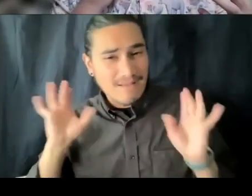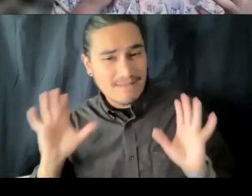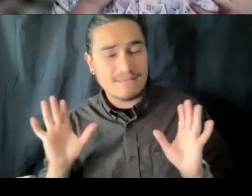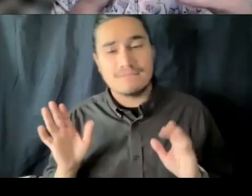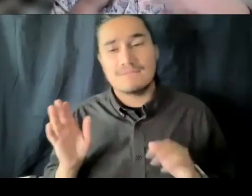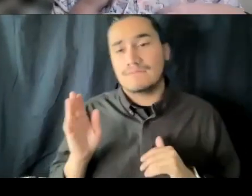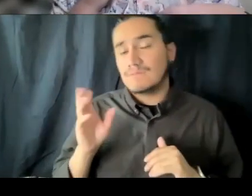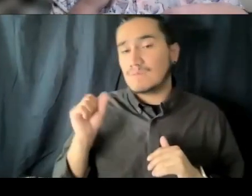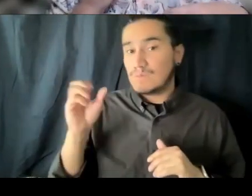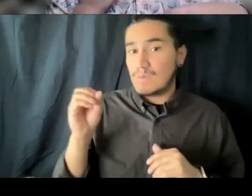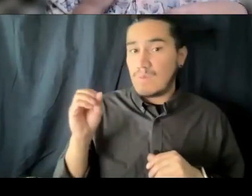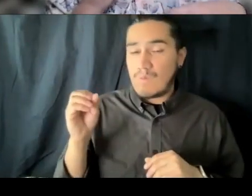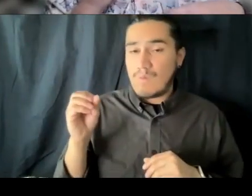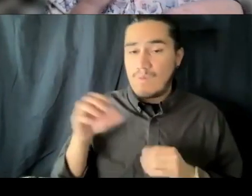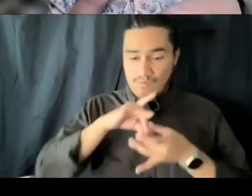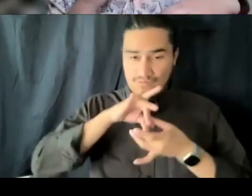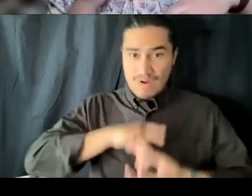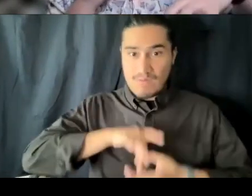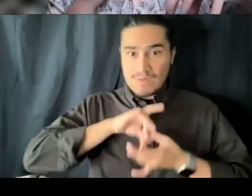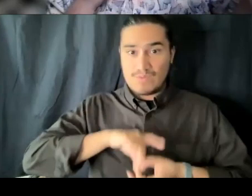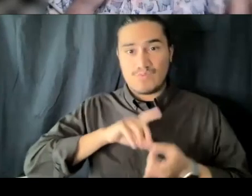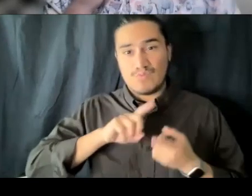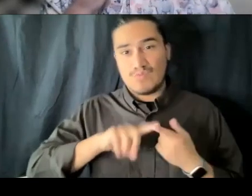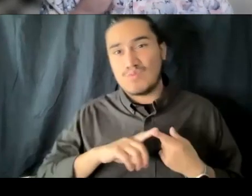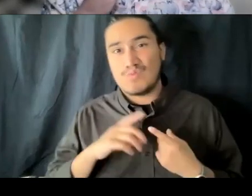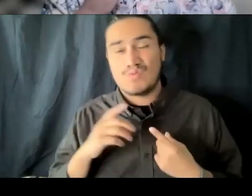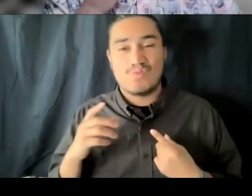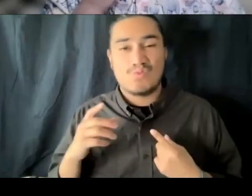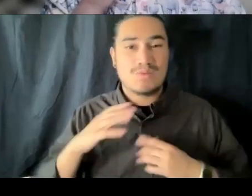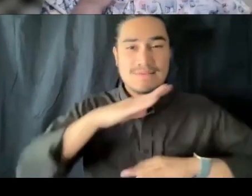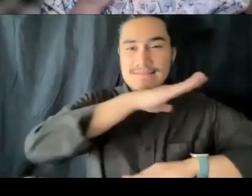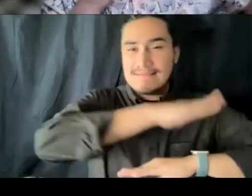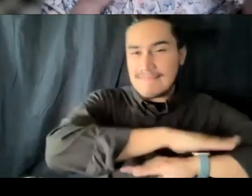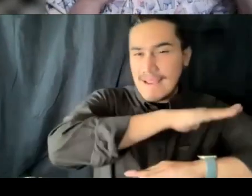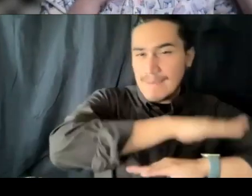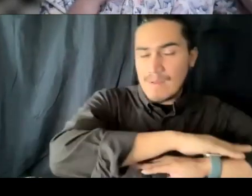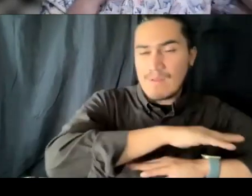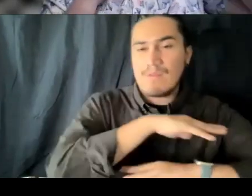So grounding to a table, to a painting on a wall